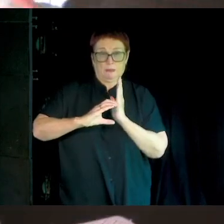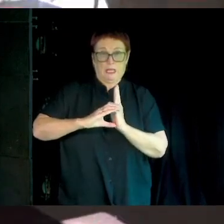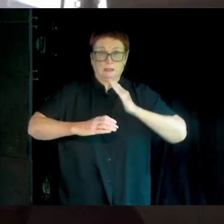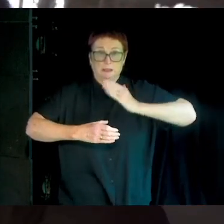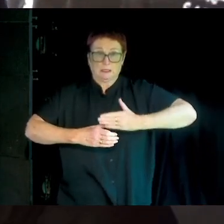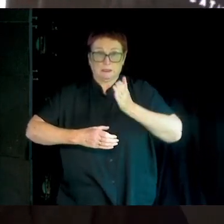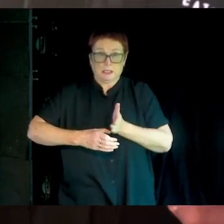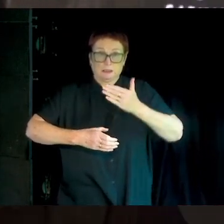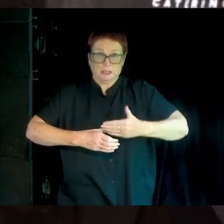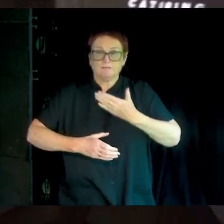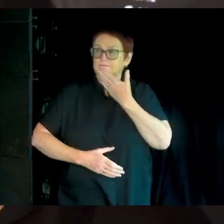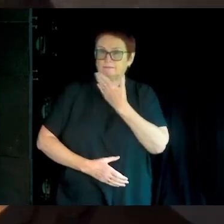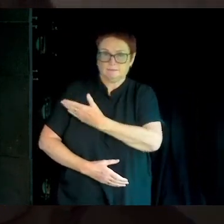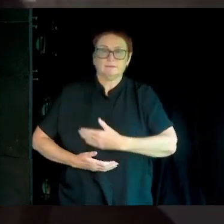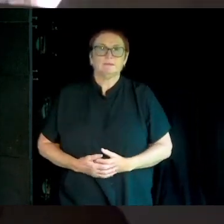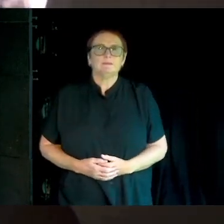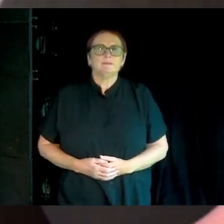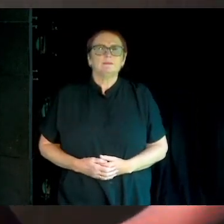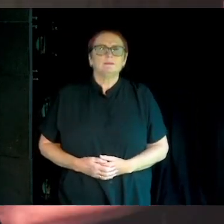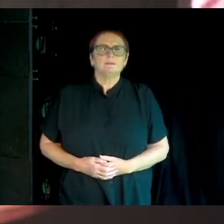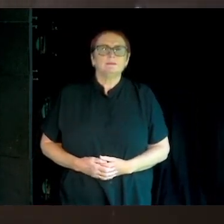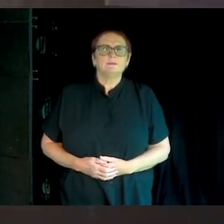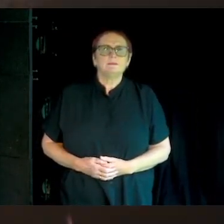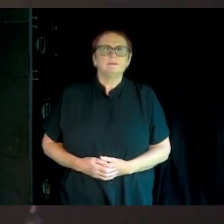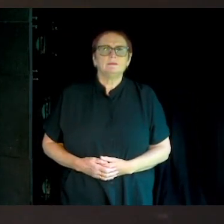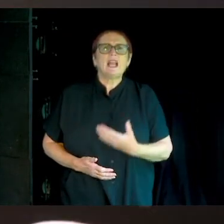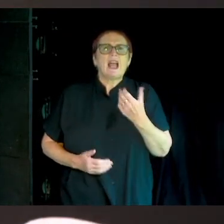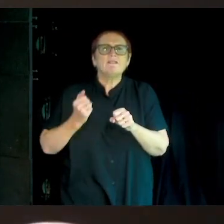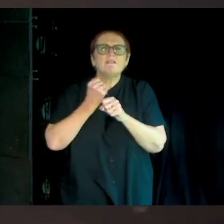oops thank you so this is all the gills and everything obviously we don't want the gills